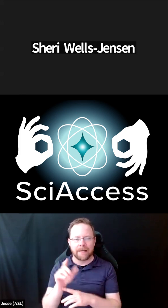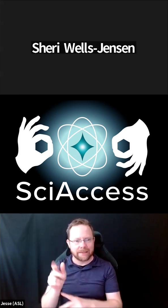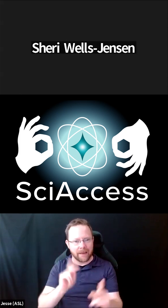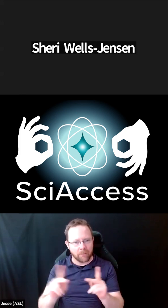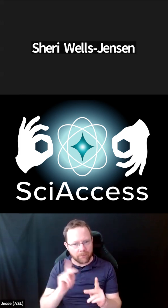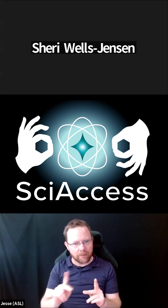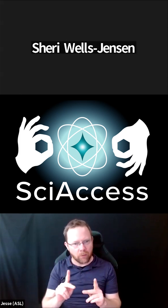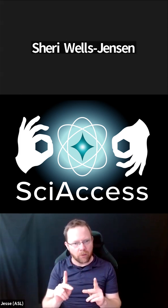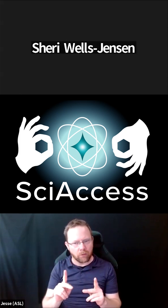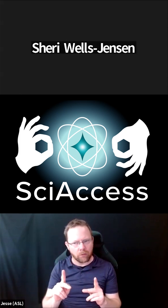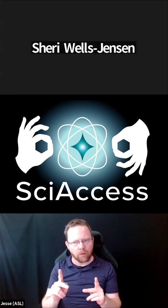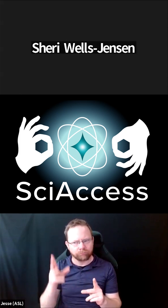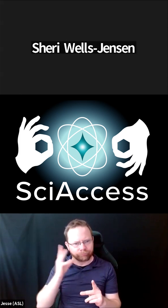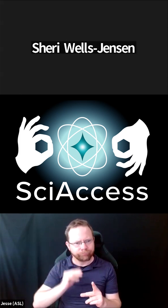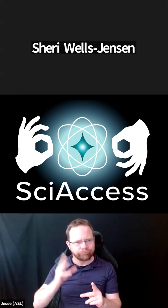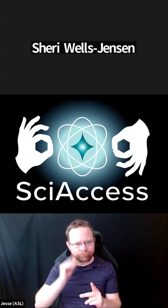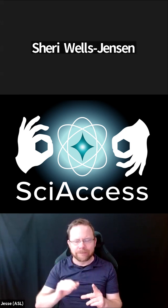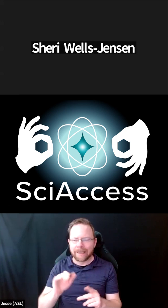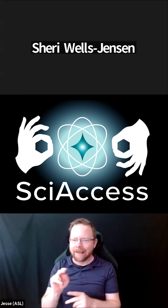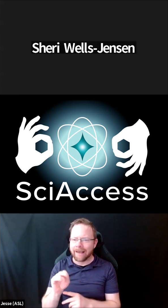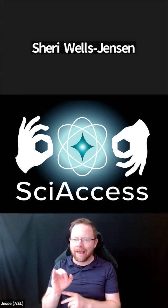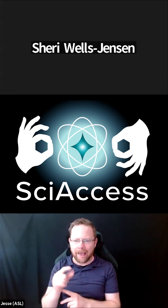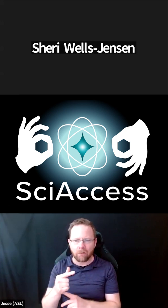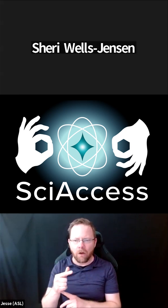are about 24 analog sites around the United States and world.